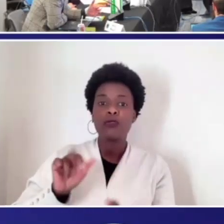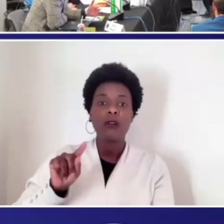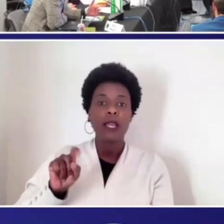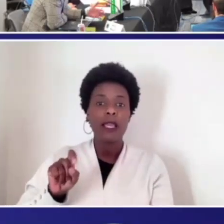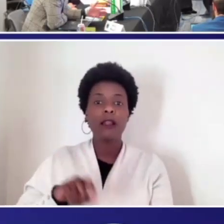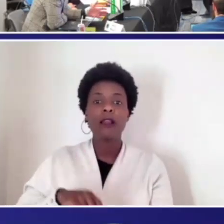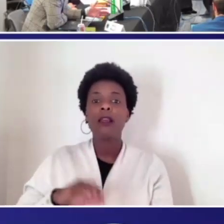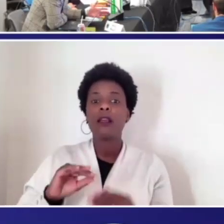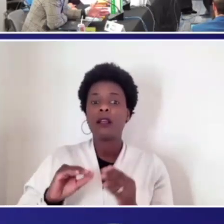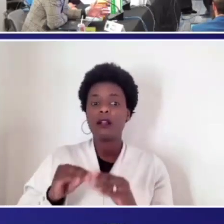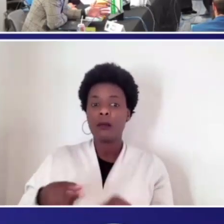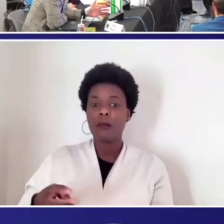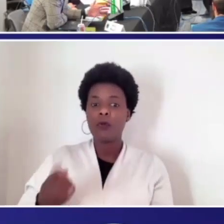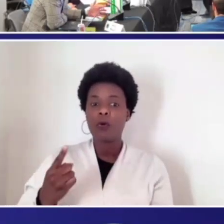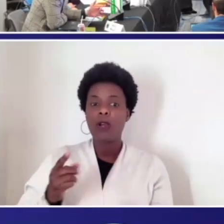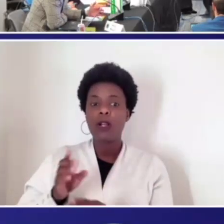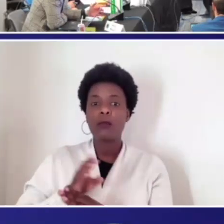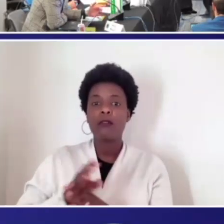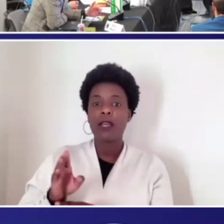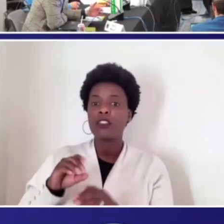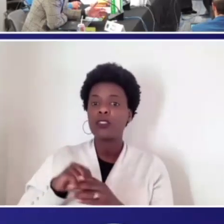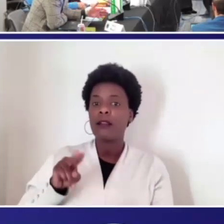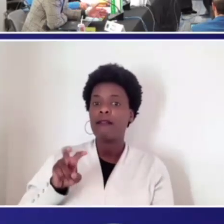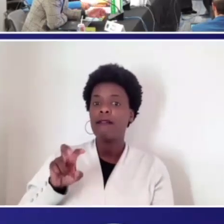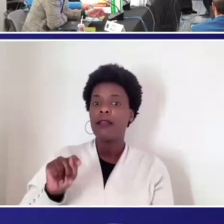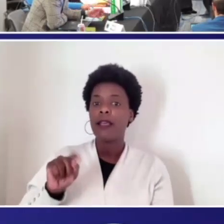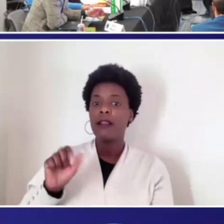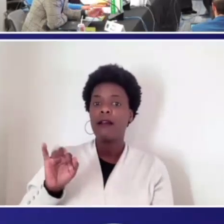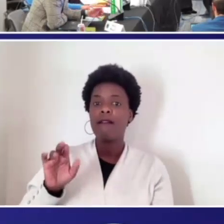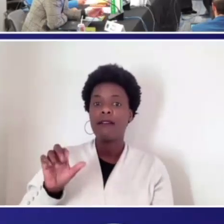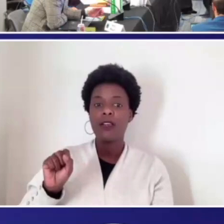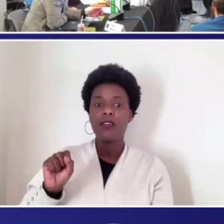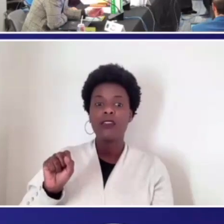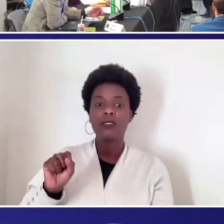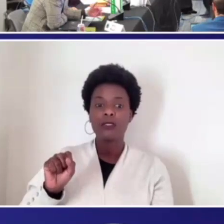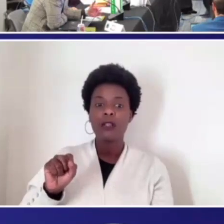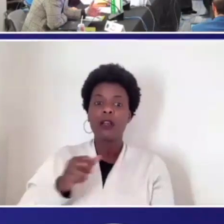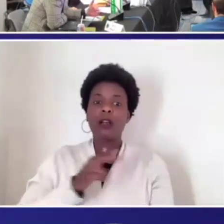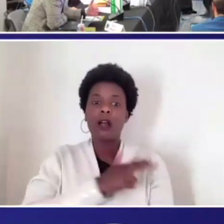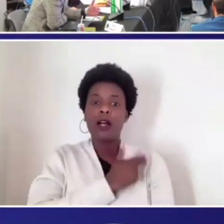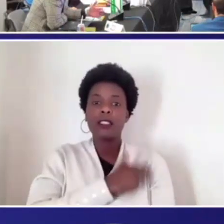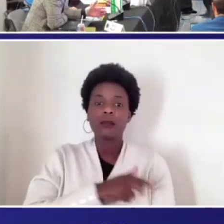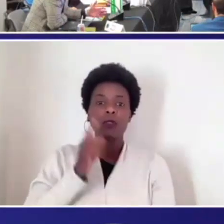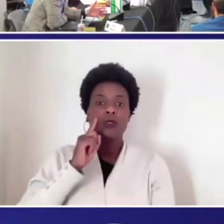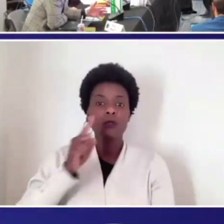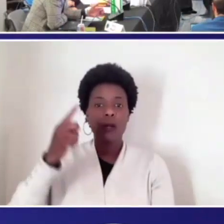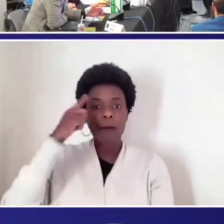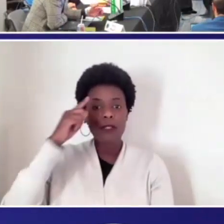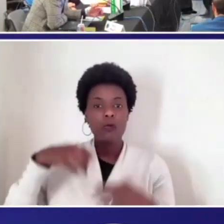Veterans Affairs hospitals for mental health care, and another ten or so CFRs